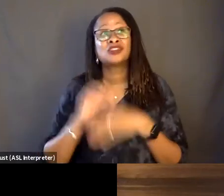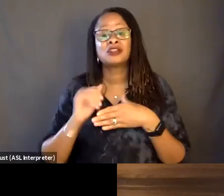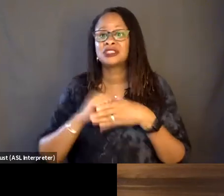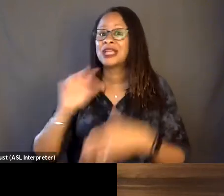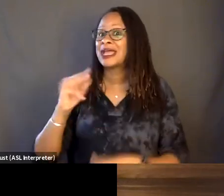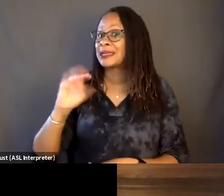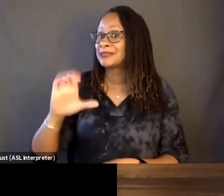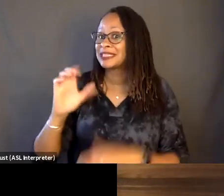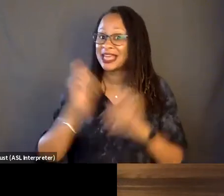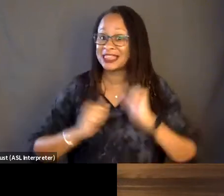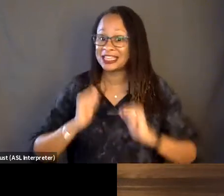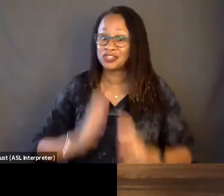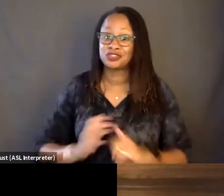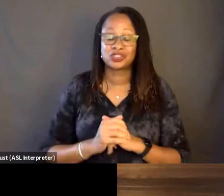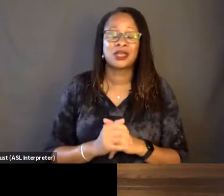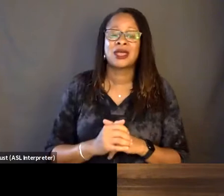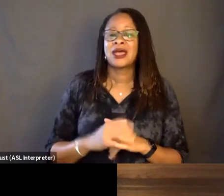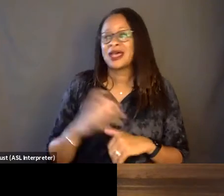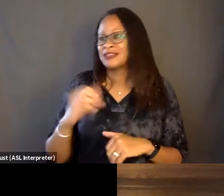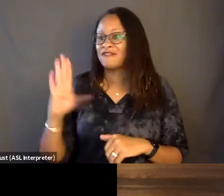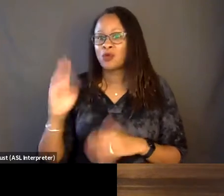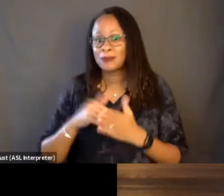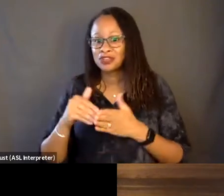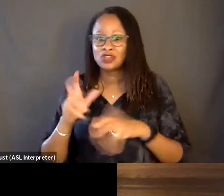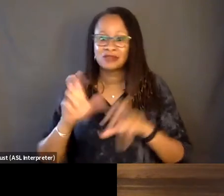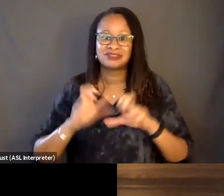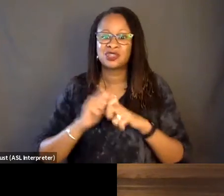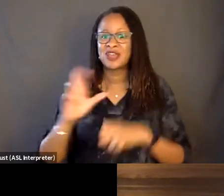into Endeavor Content, that Endeavor then returned.